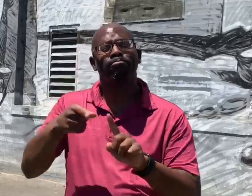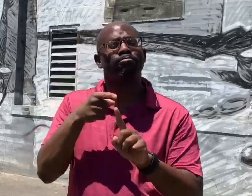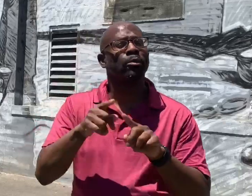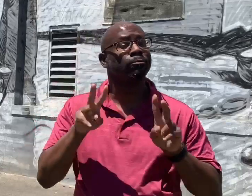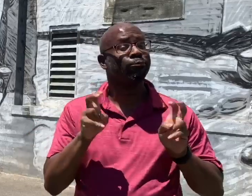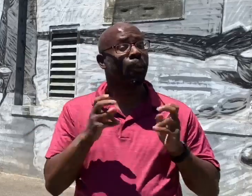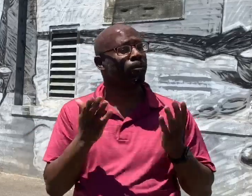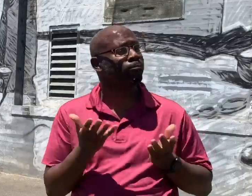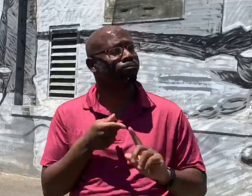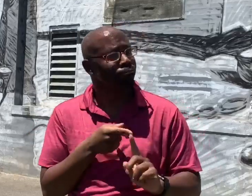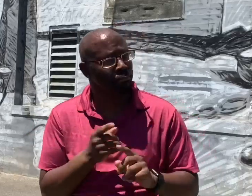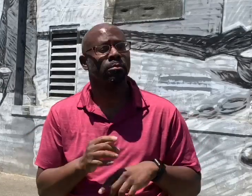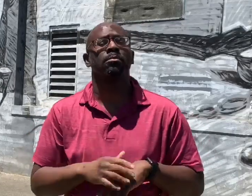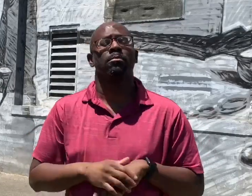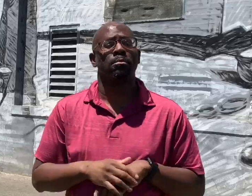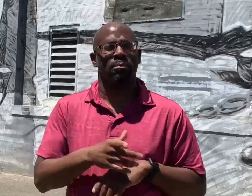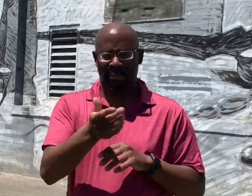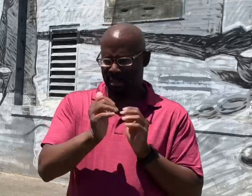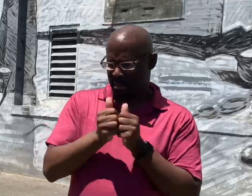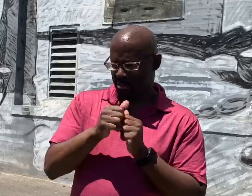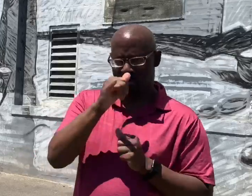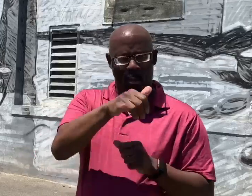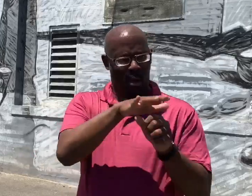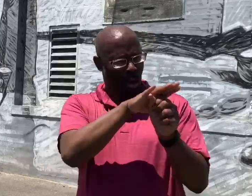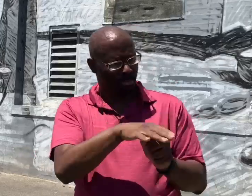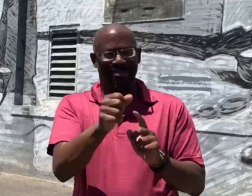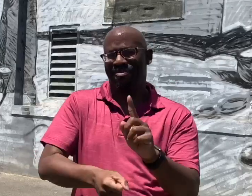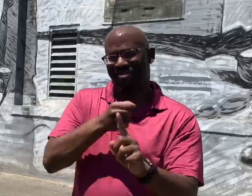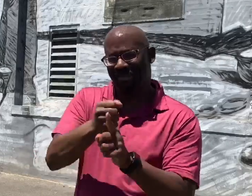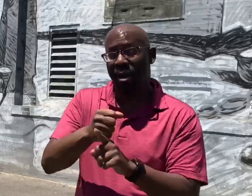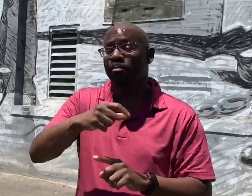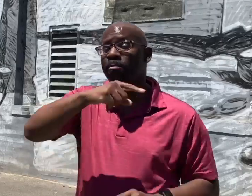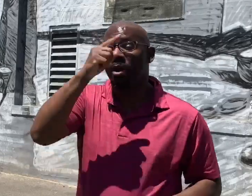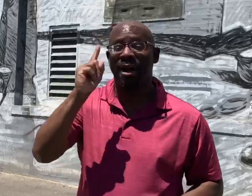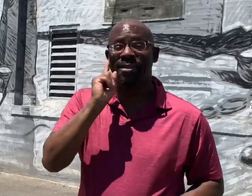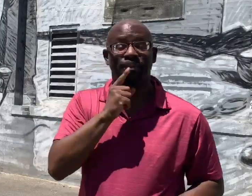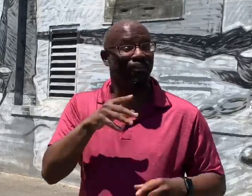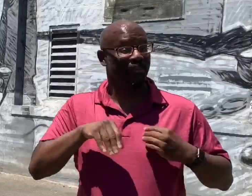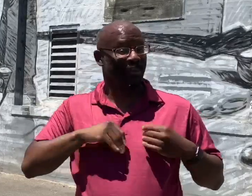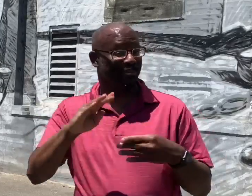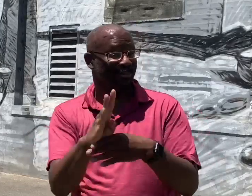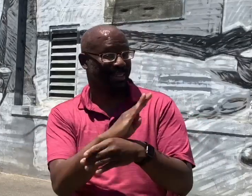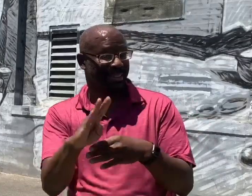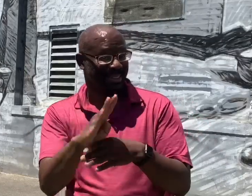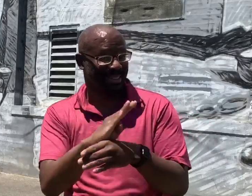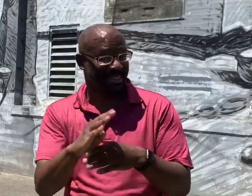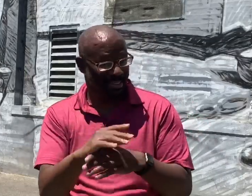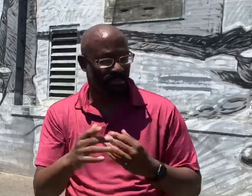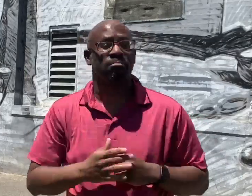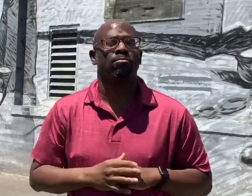The title of the webinar is “The Impact of Oppression on Black Deaf-Owned Businesses”.